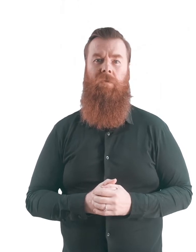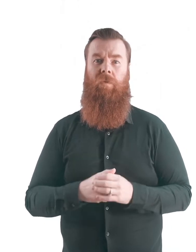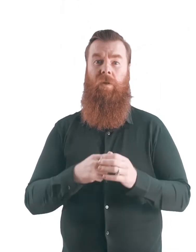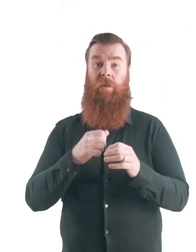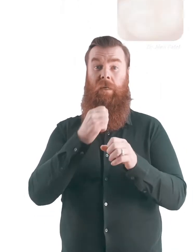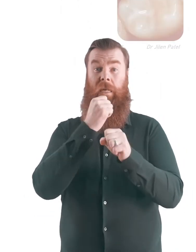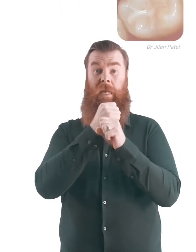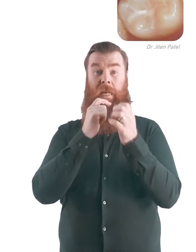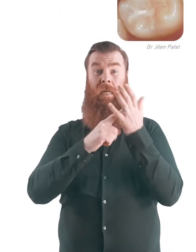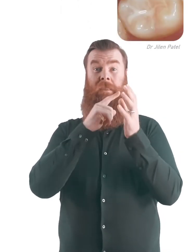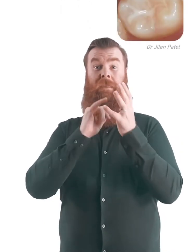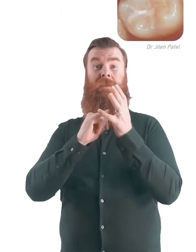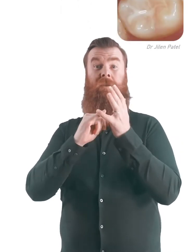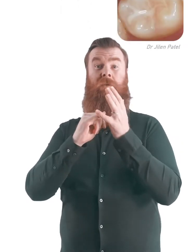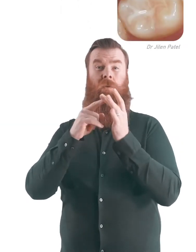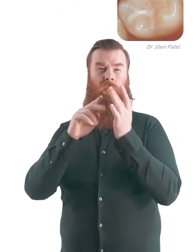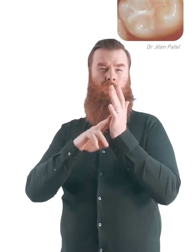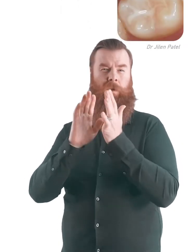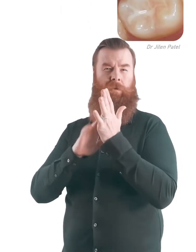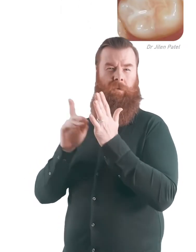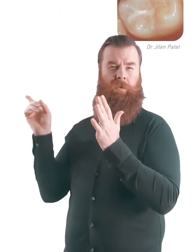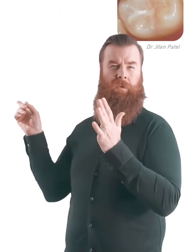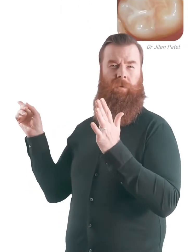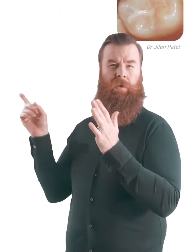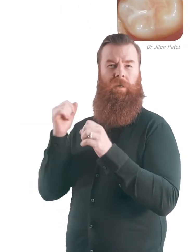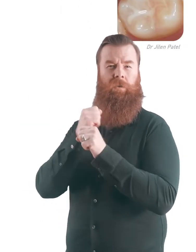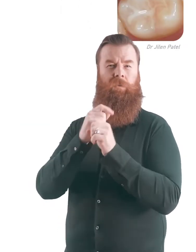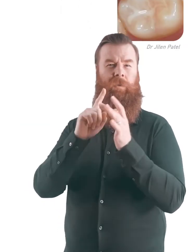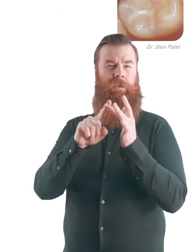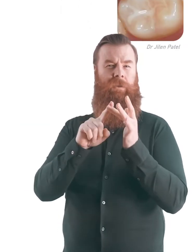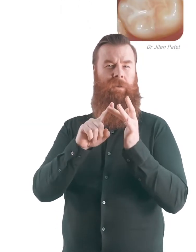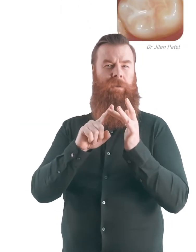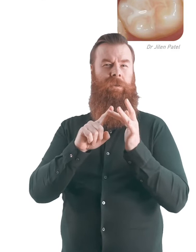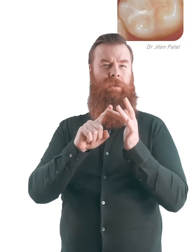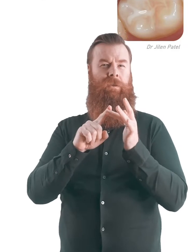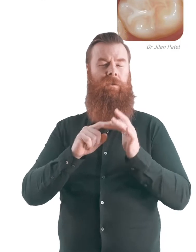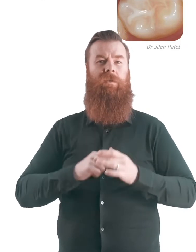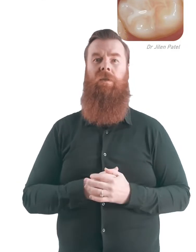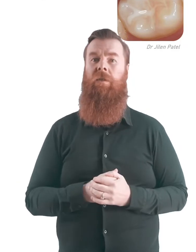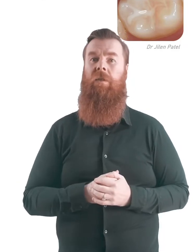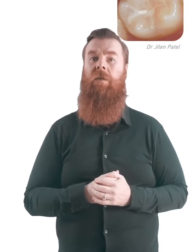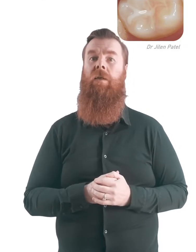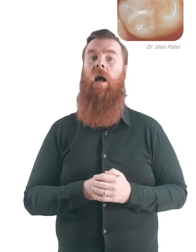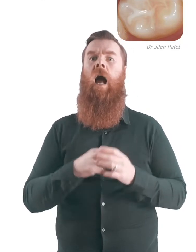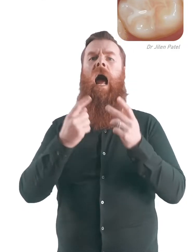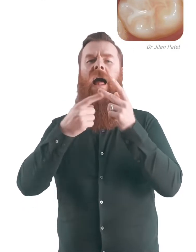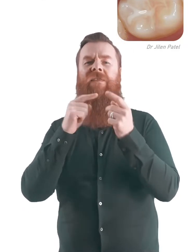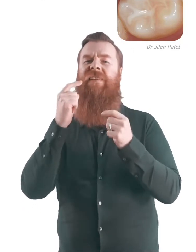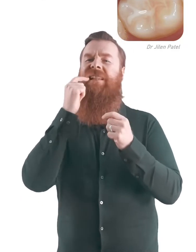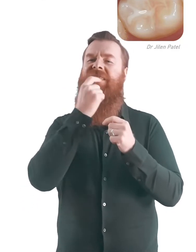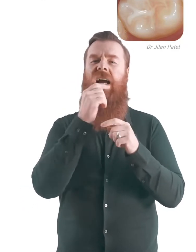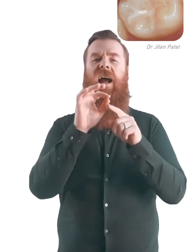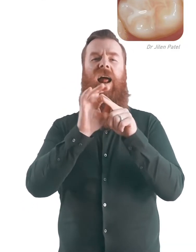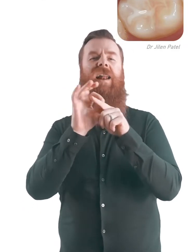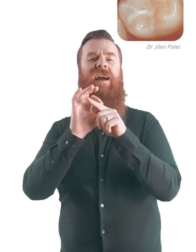Glass ionomer cement, or GIC, is another common tooth-coloured filling material.